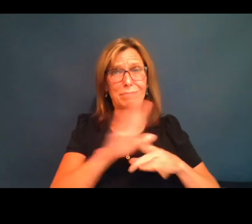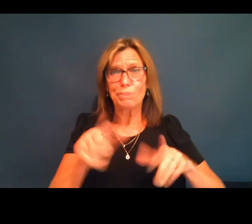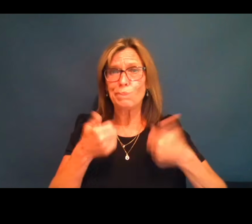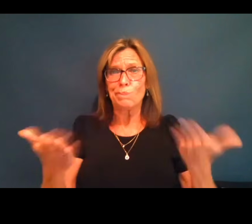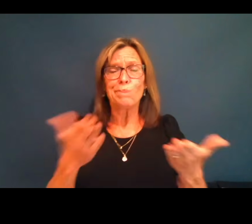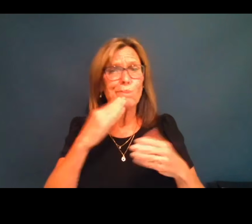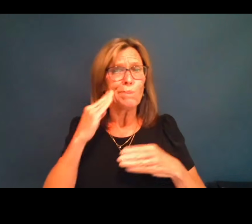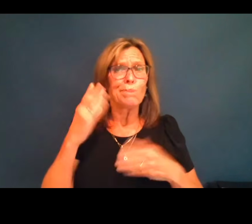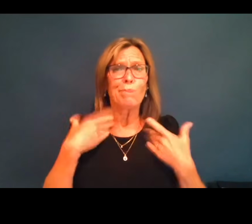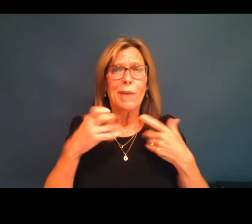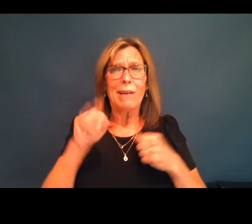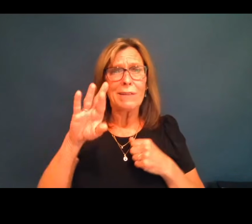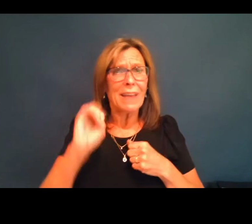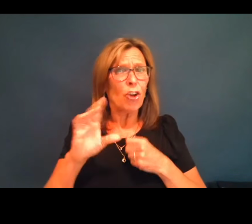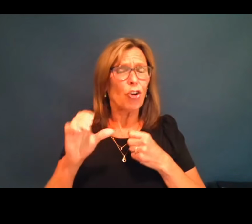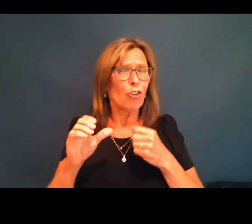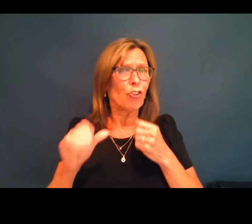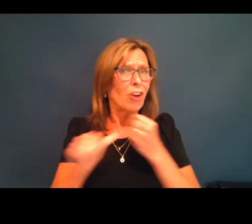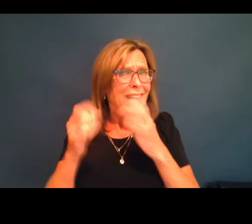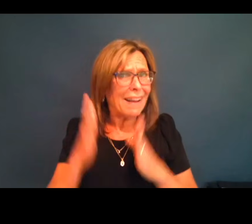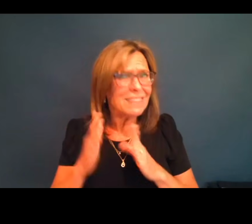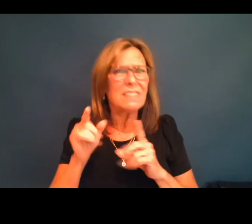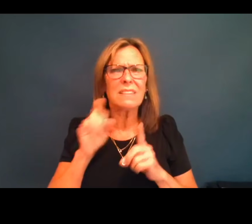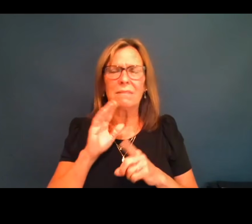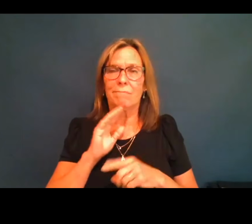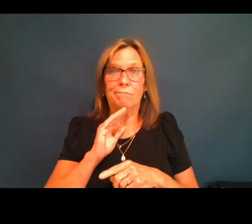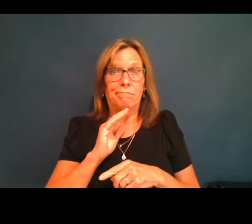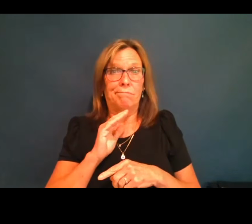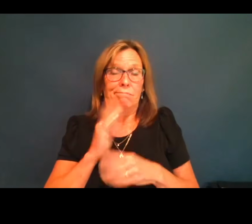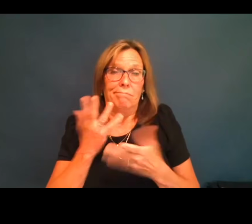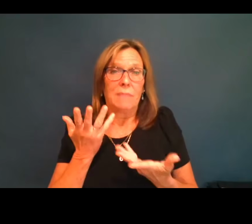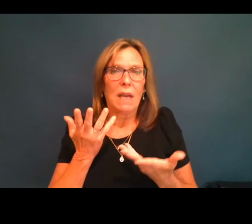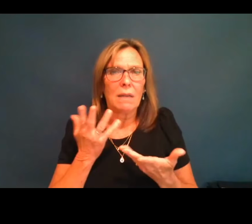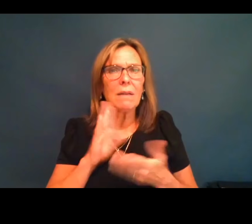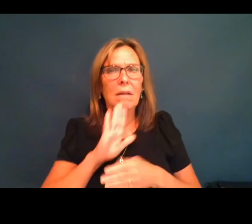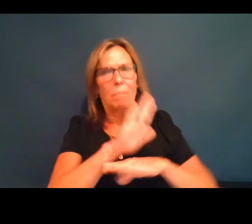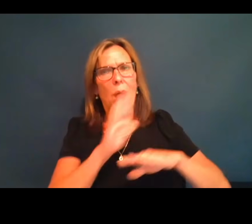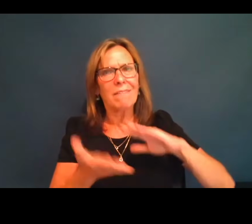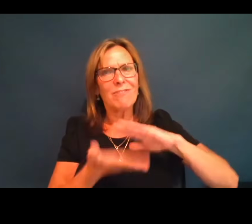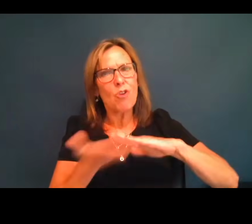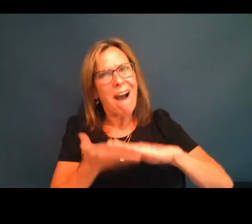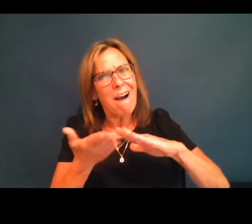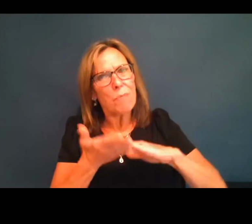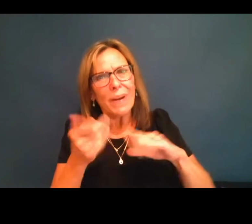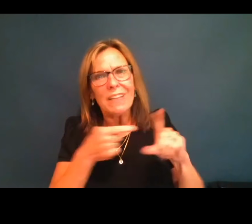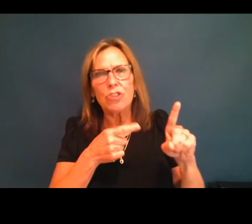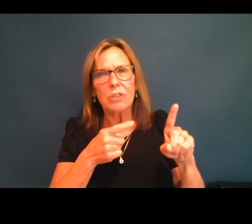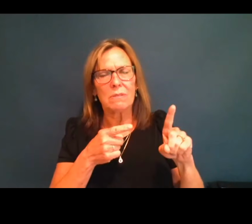deny services based on disability, you better have a lawful reason for doing it, And if you don't, you are